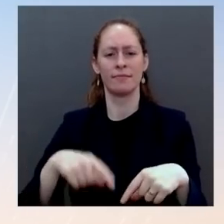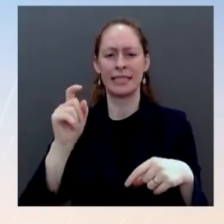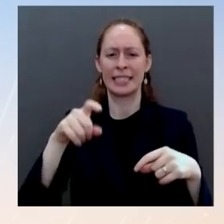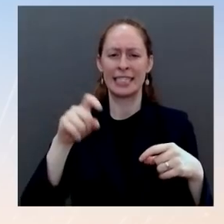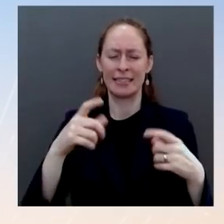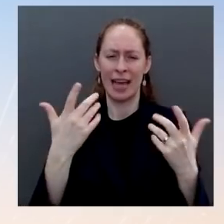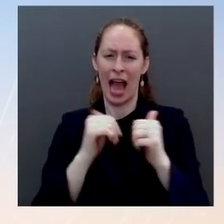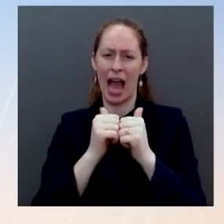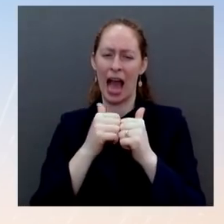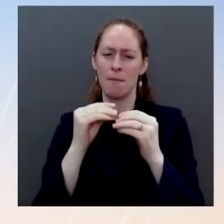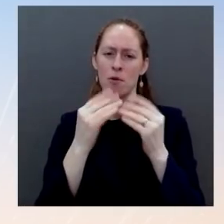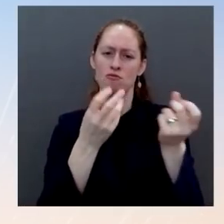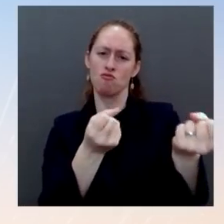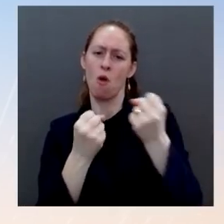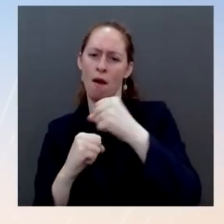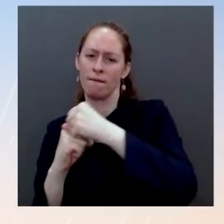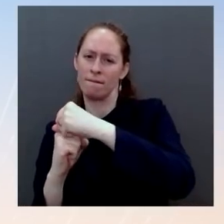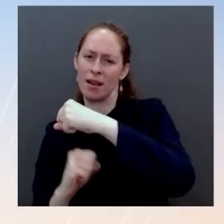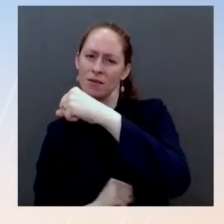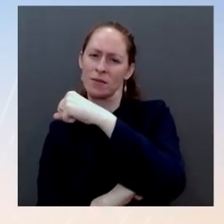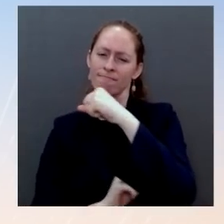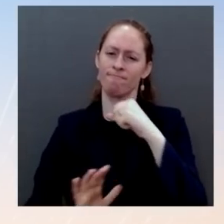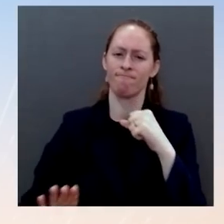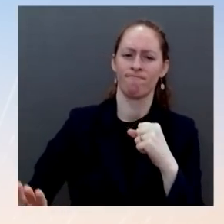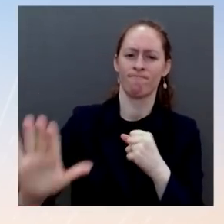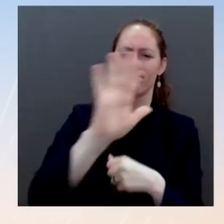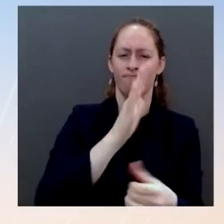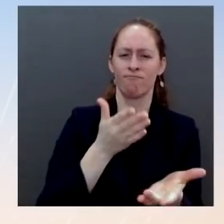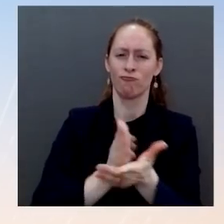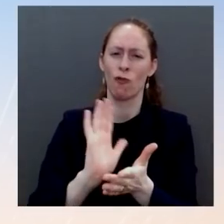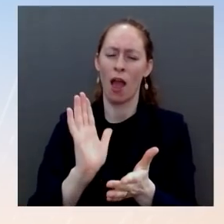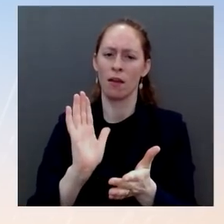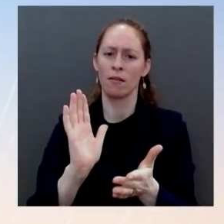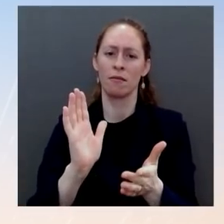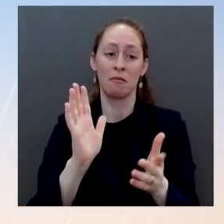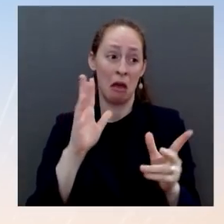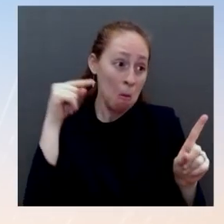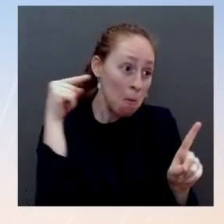Majority Leader Schumer has vowed to hold a vote to change Senate rules to pass voting rights by MLK Day.